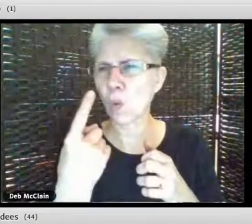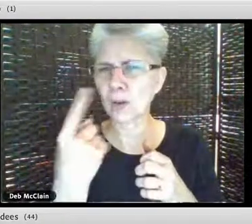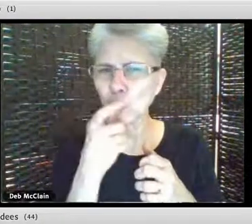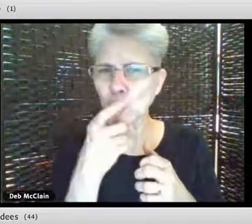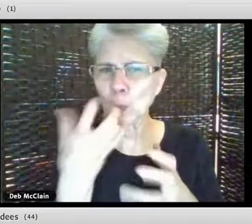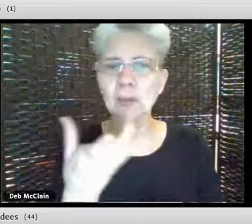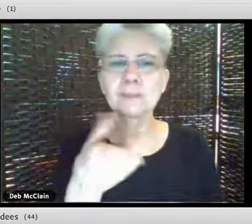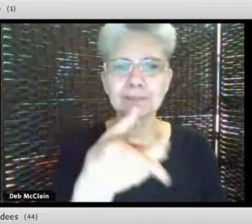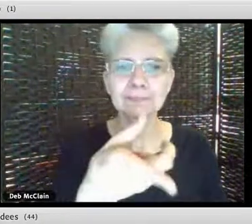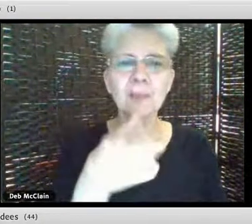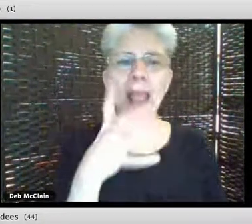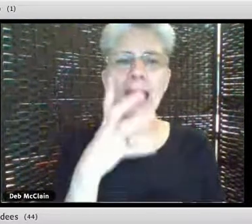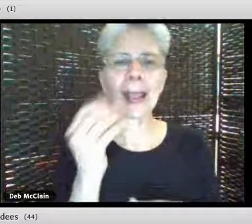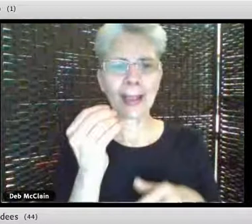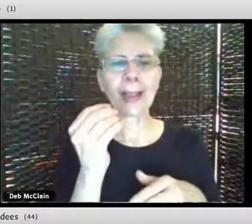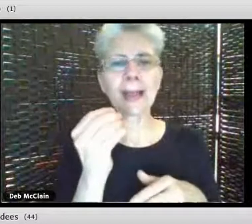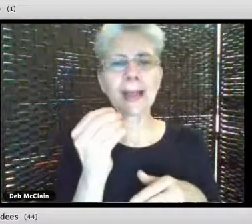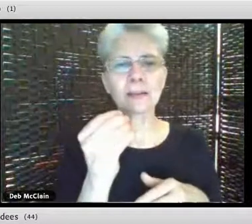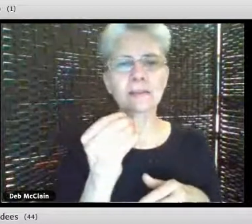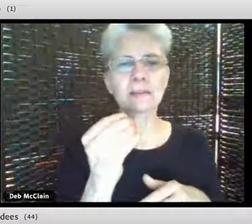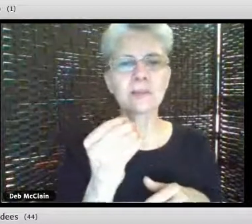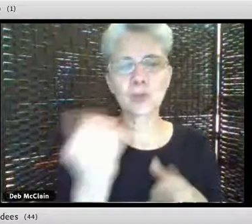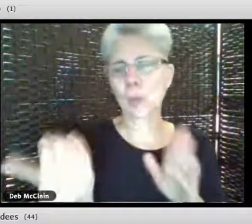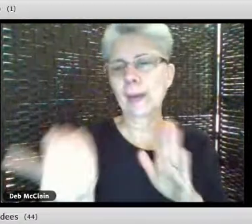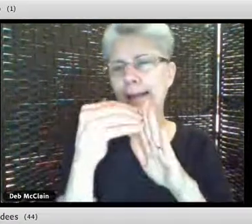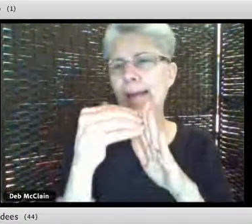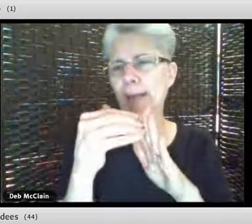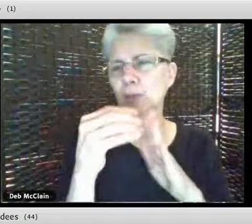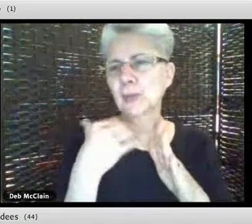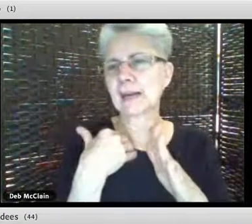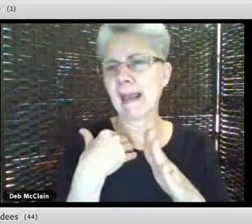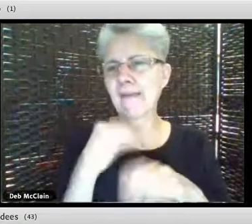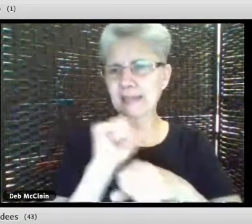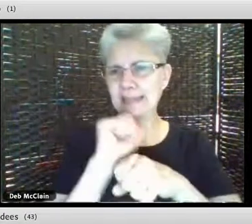"Okay, so I shared this with somebody,"